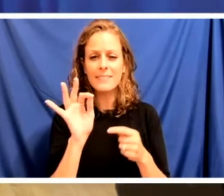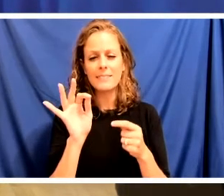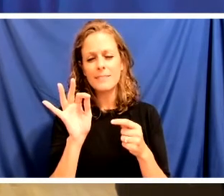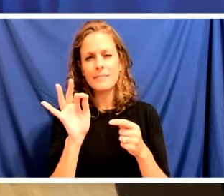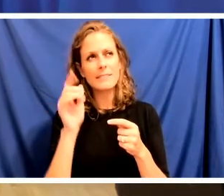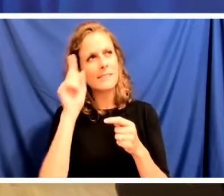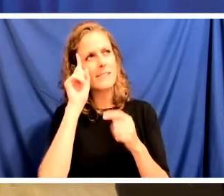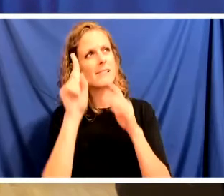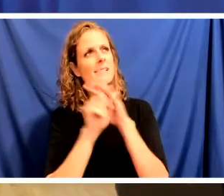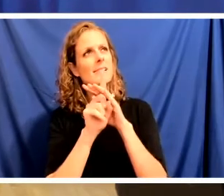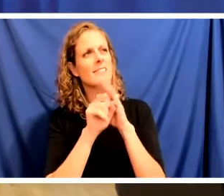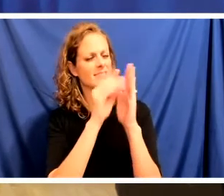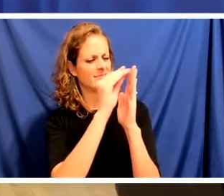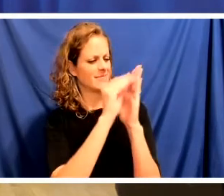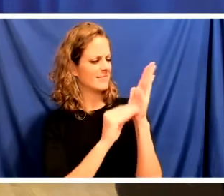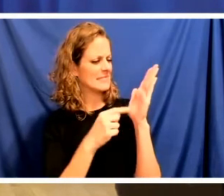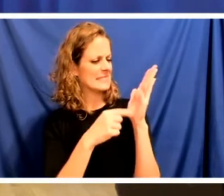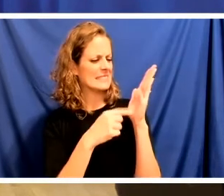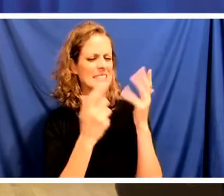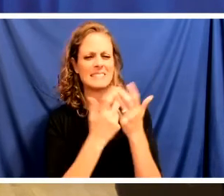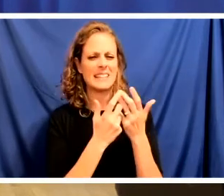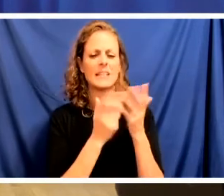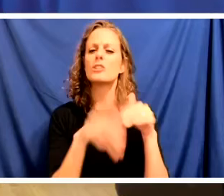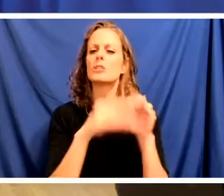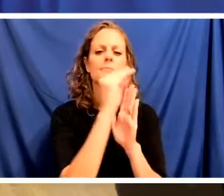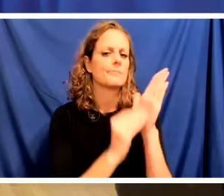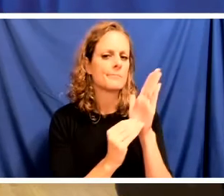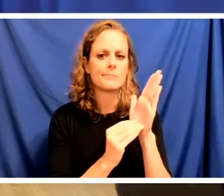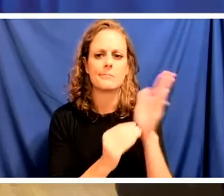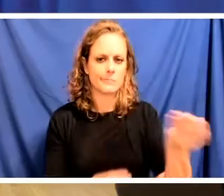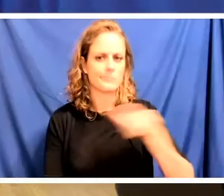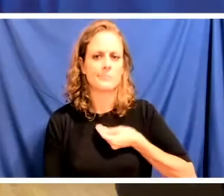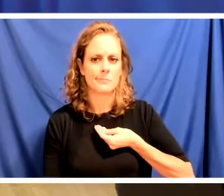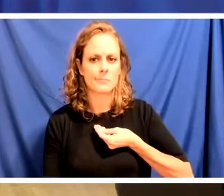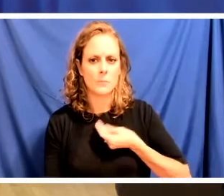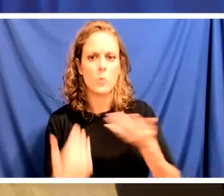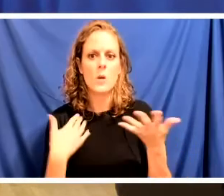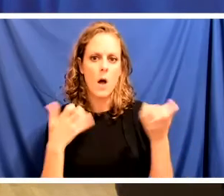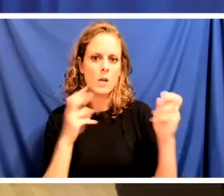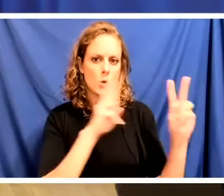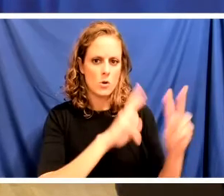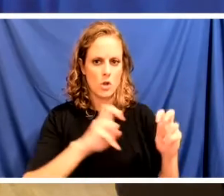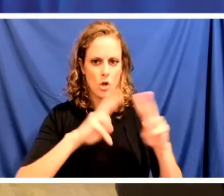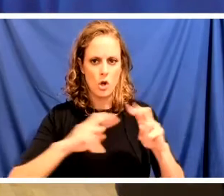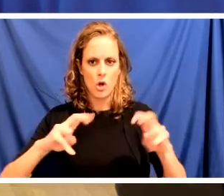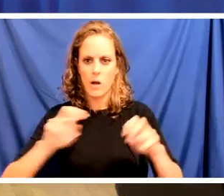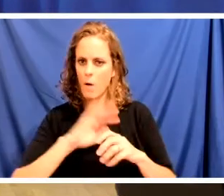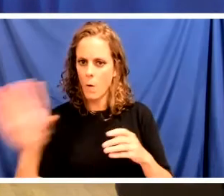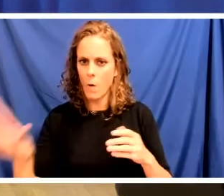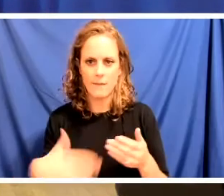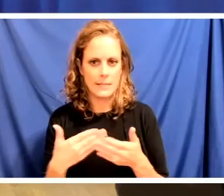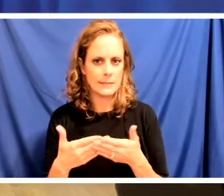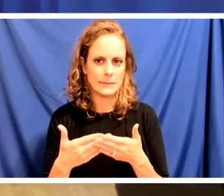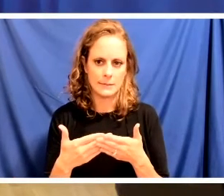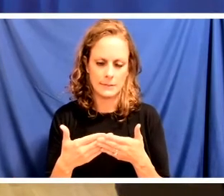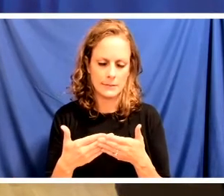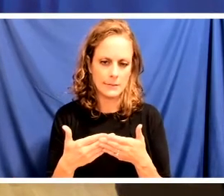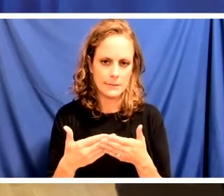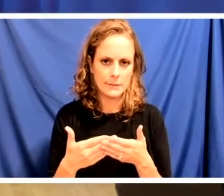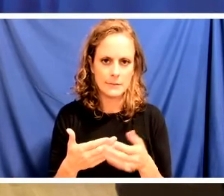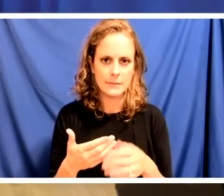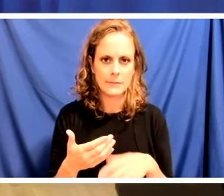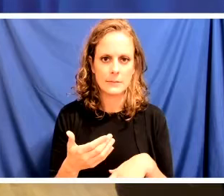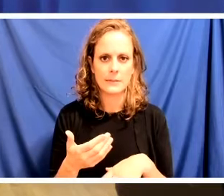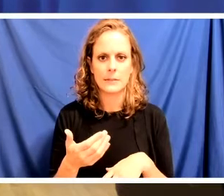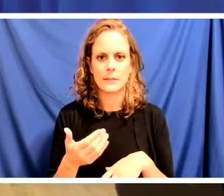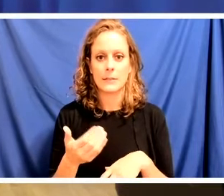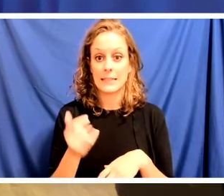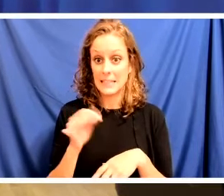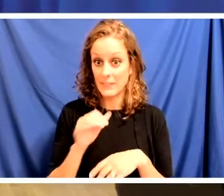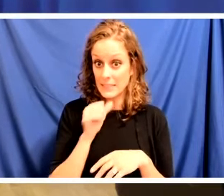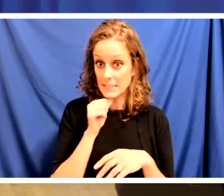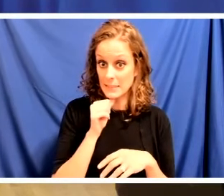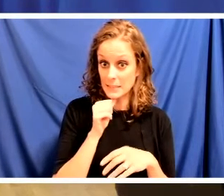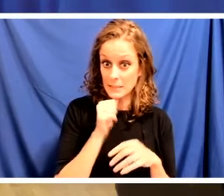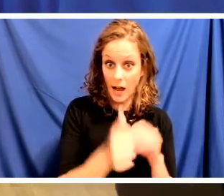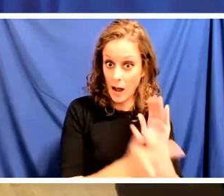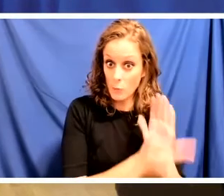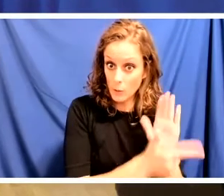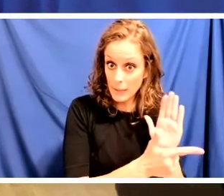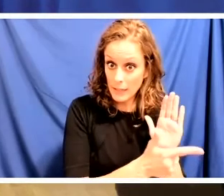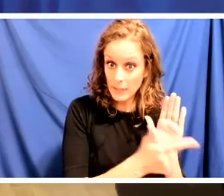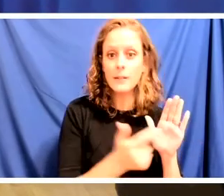fits the bill, so to speak, submitted anyway, we want to look at all of it, and you know as again as long as it's not strictly prohibited, we can consider it so that that's a really good point.